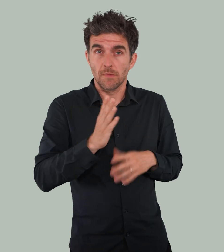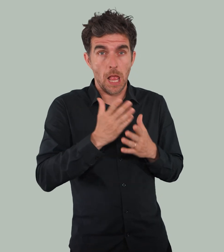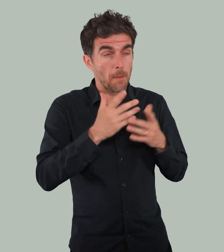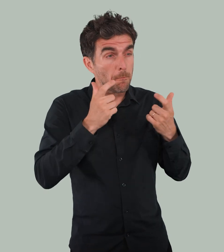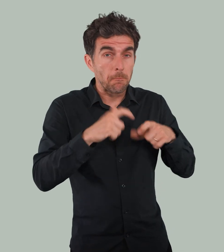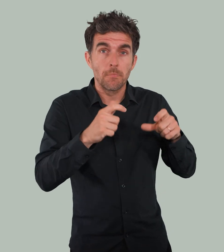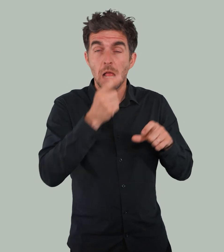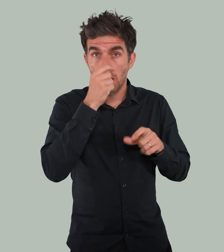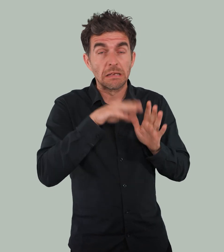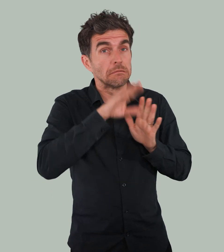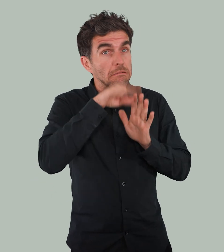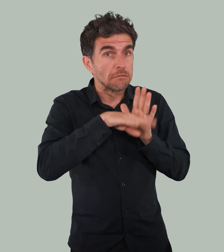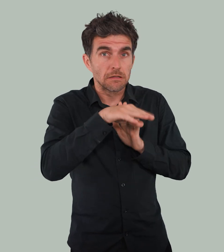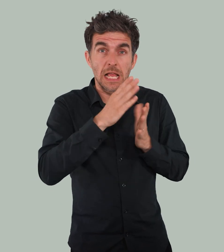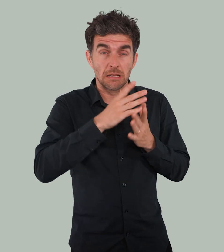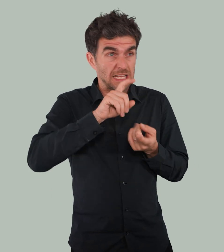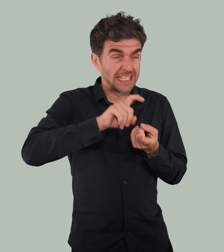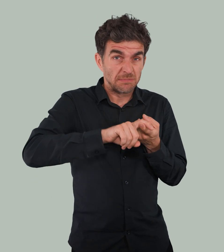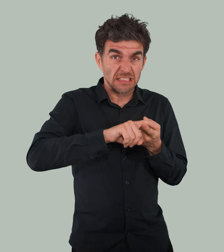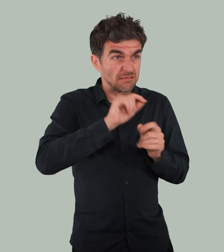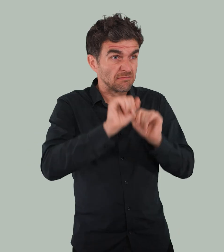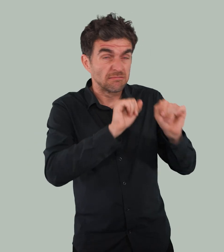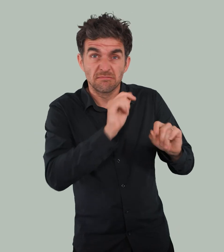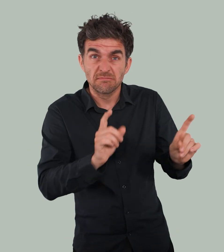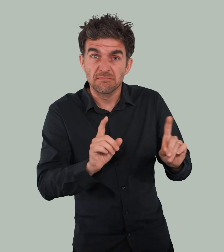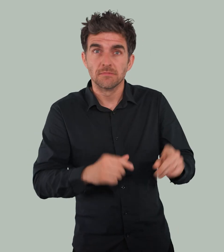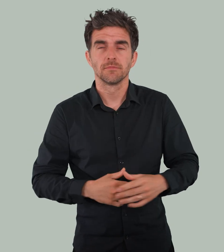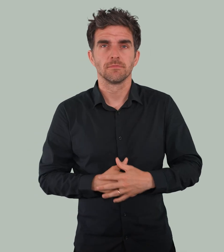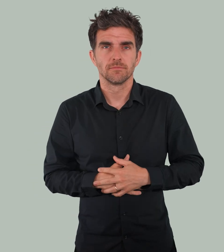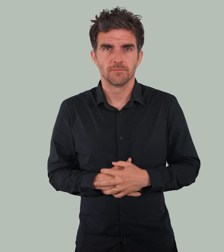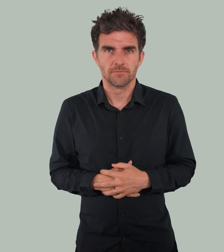as well as variable and dependent on individual circumstances.